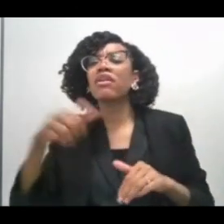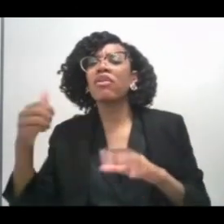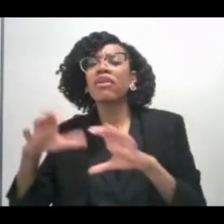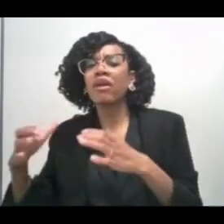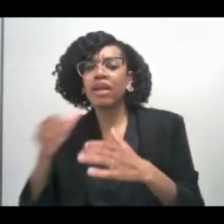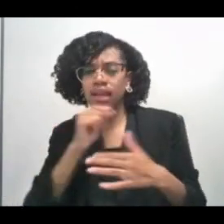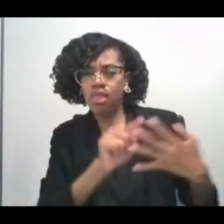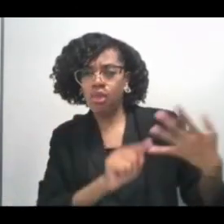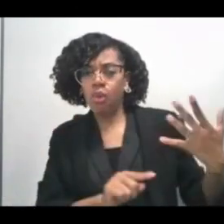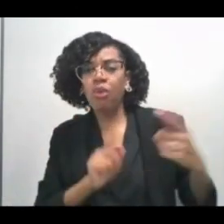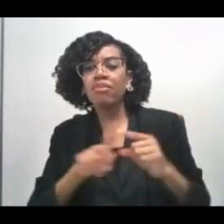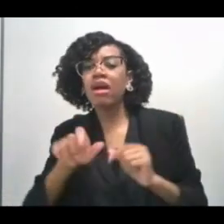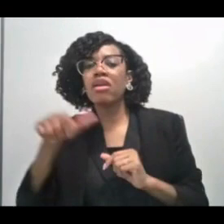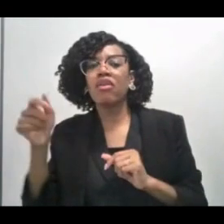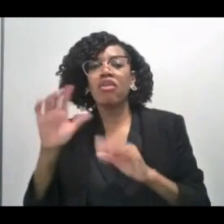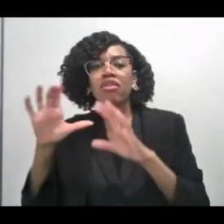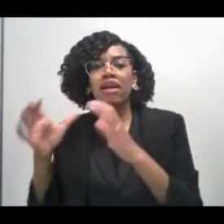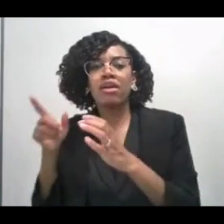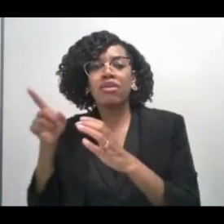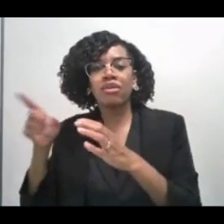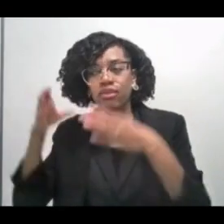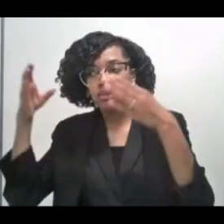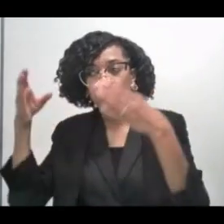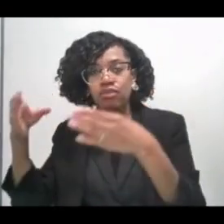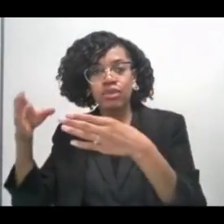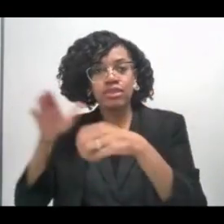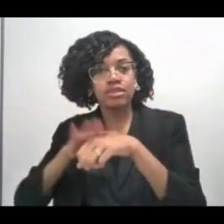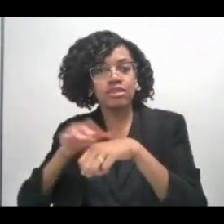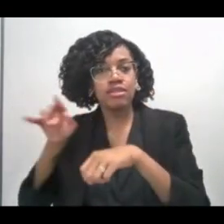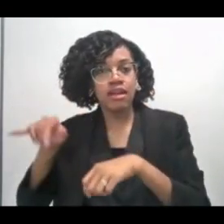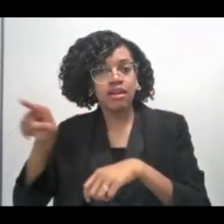focused on for reducing vulnerability and risk or